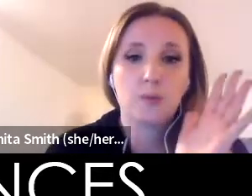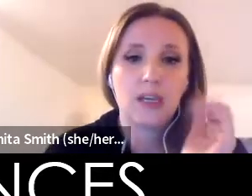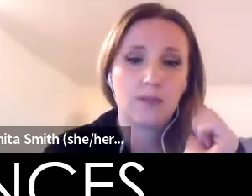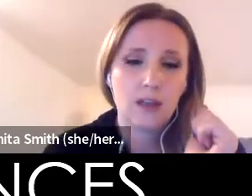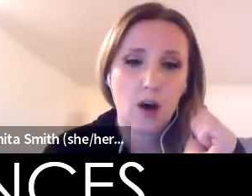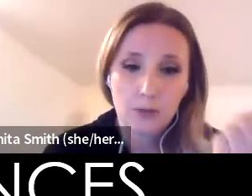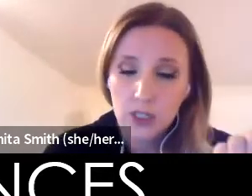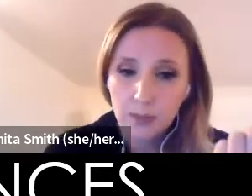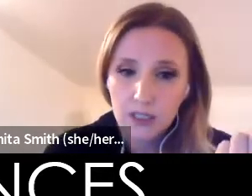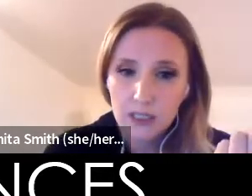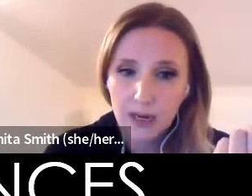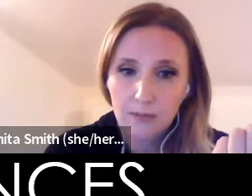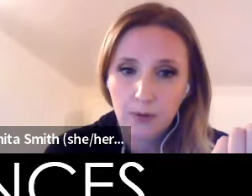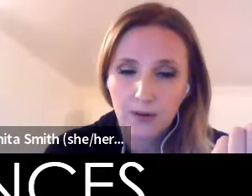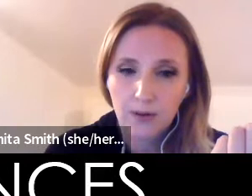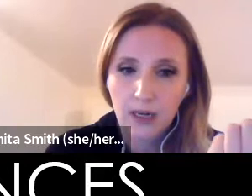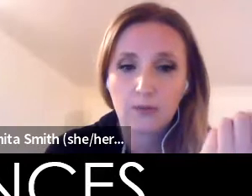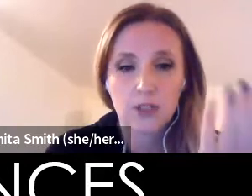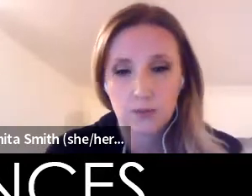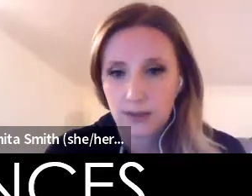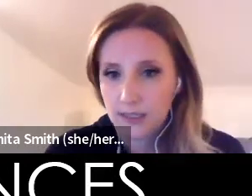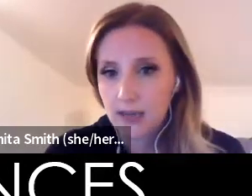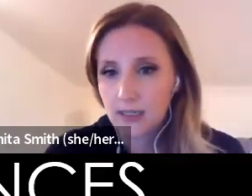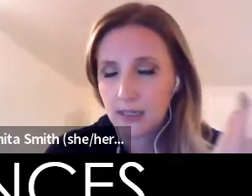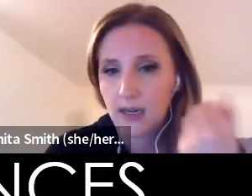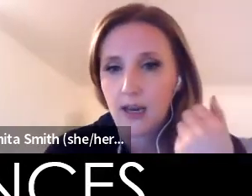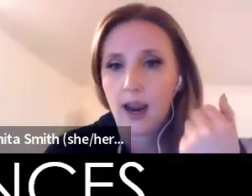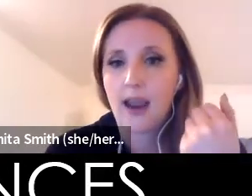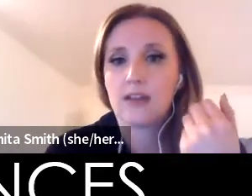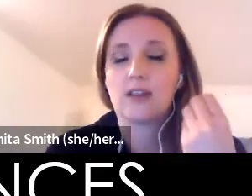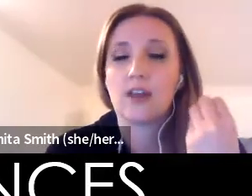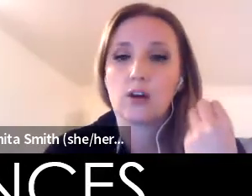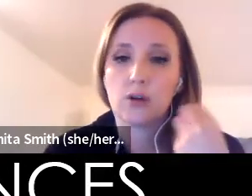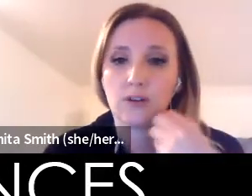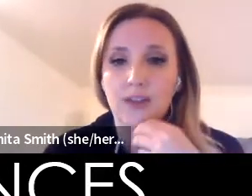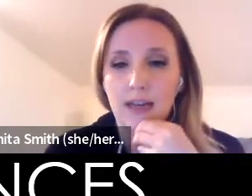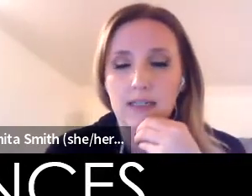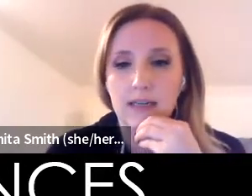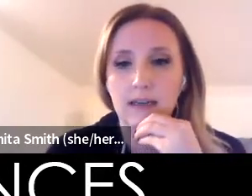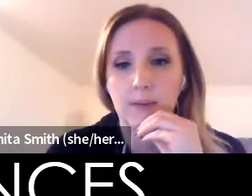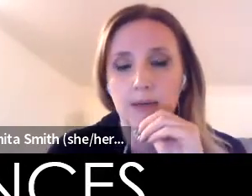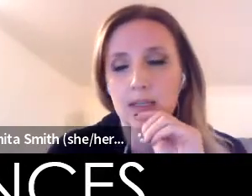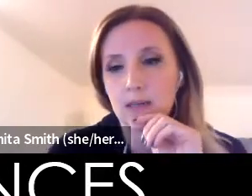You'll be given the option to participate in preview night, which is well attended. And there are a total of 18 companies